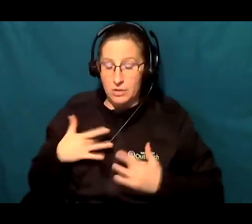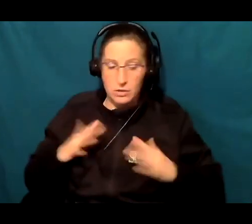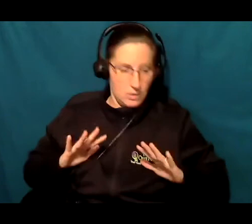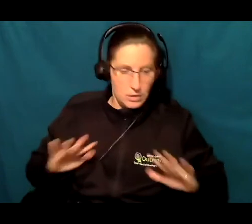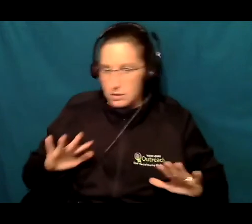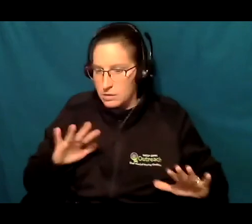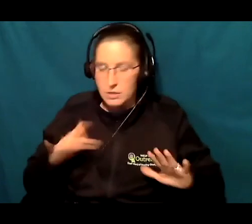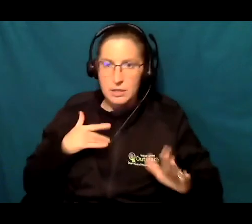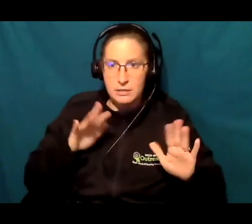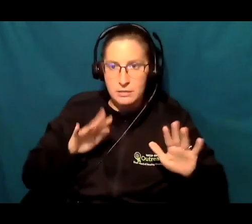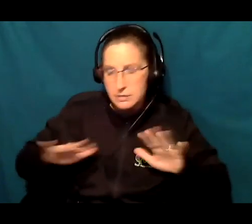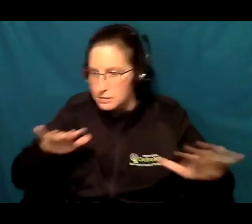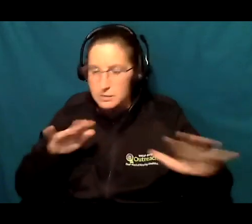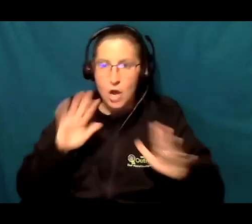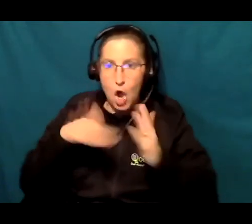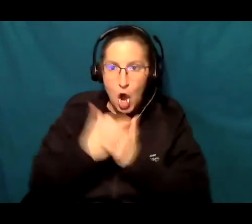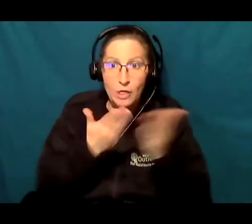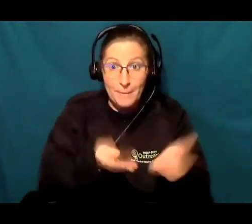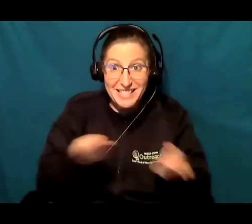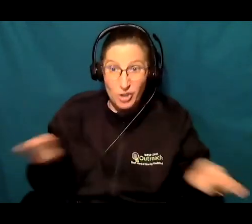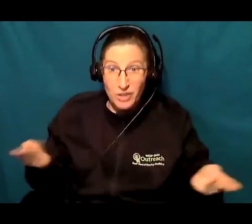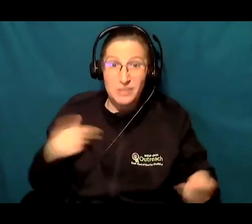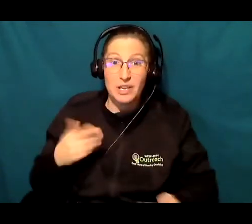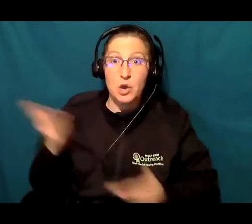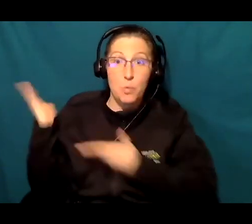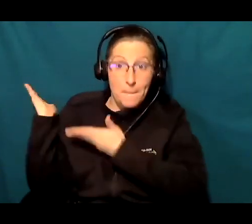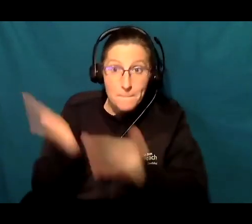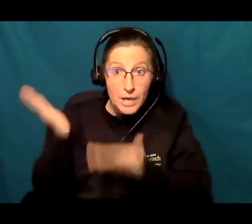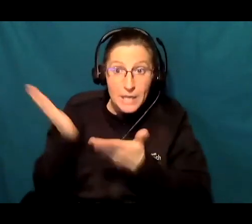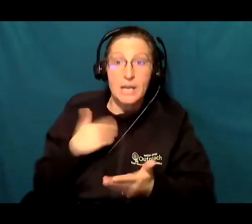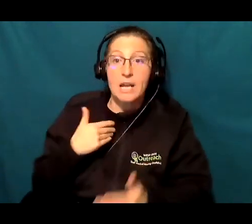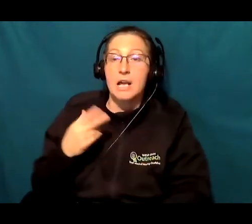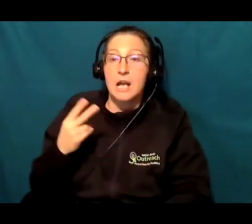all of these materials. Basically, we're bringing a visually impaired classroom,